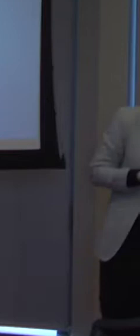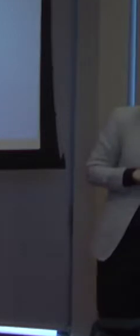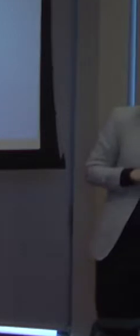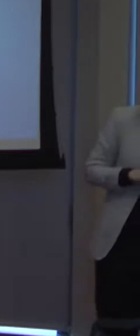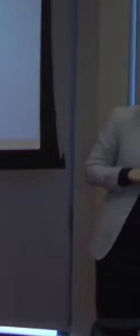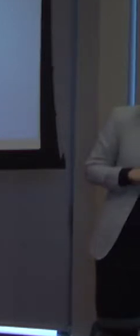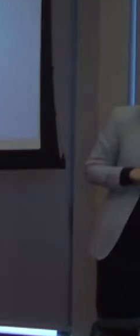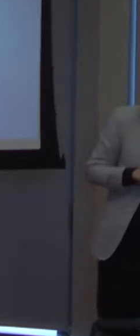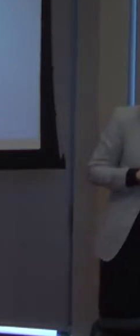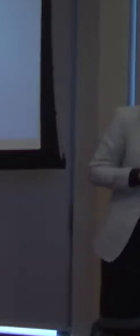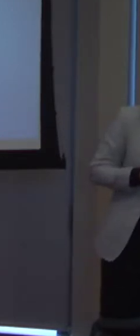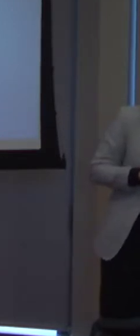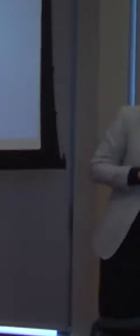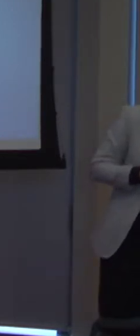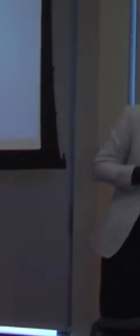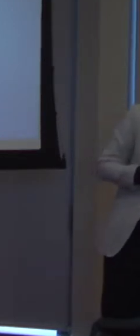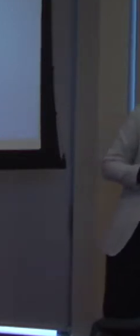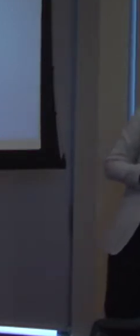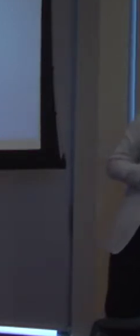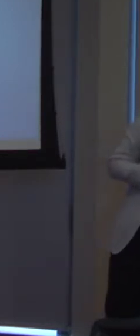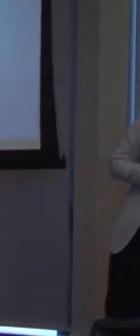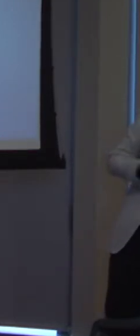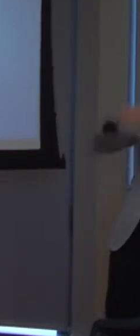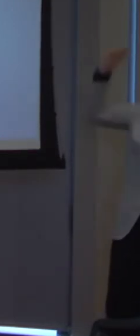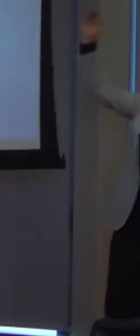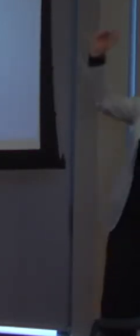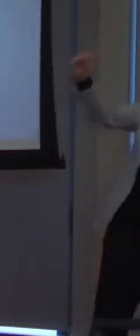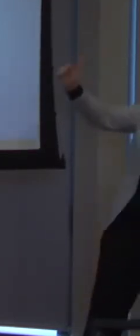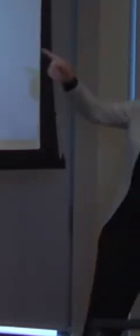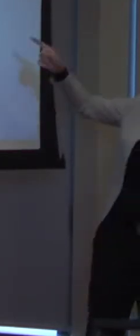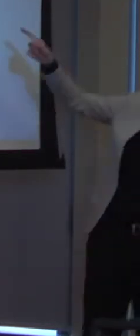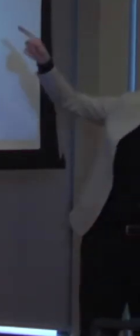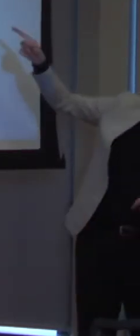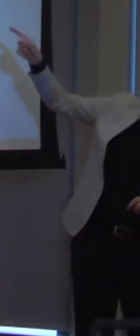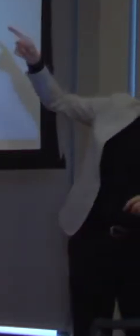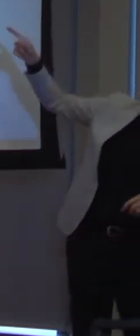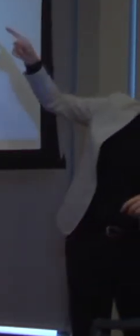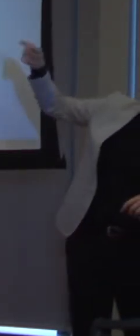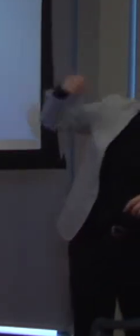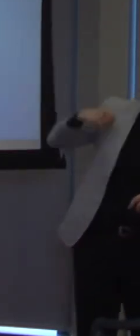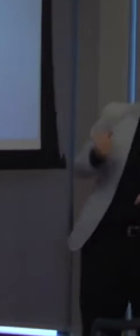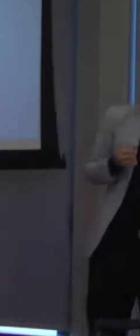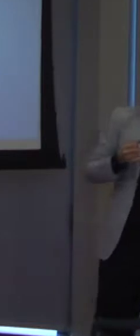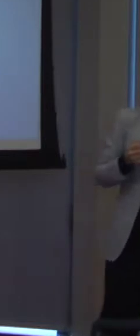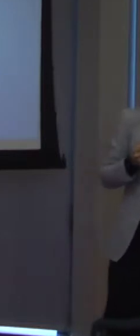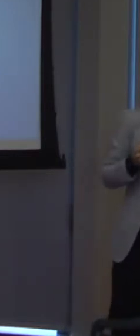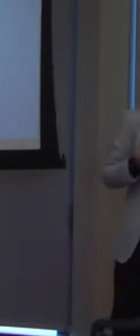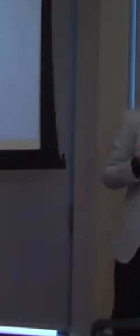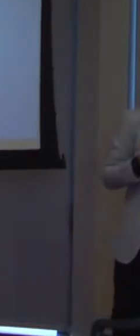We're going to volunteer at pre-existing local organizations and events, coming up.